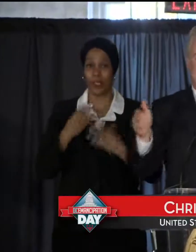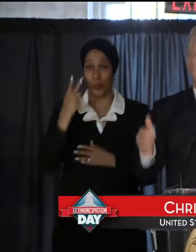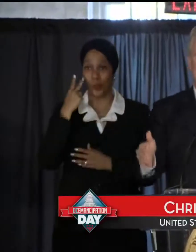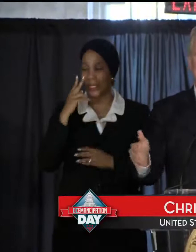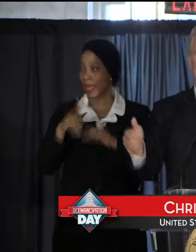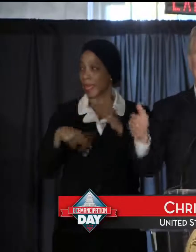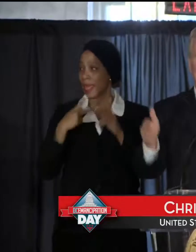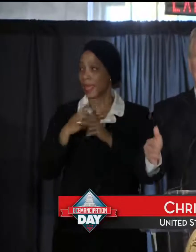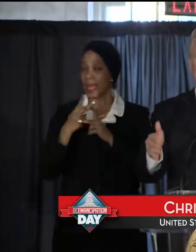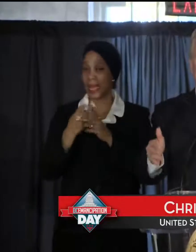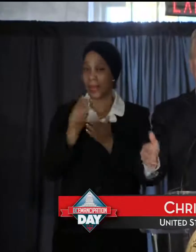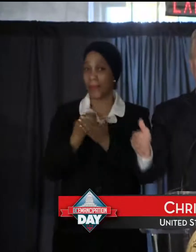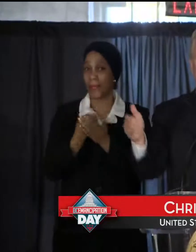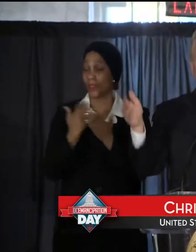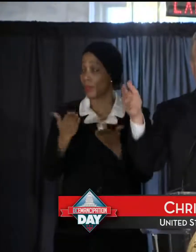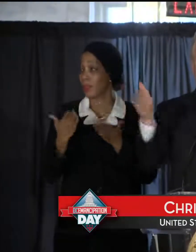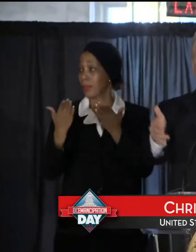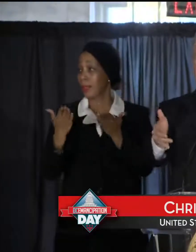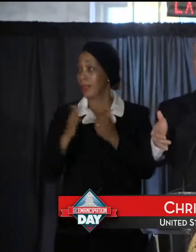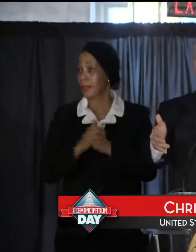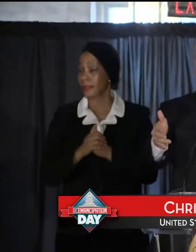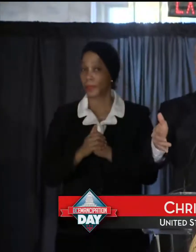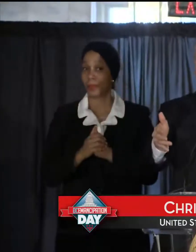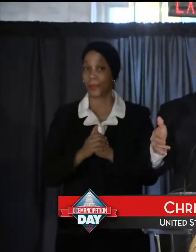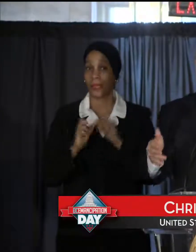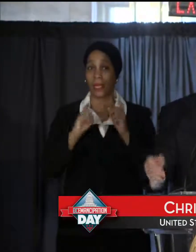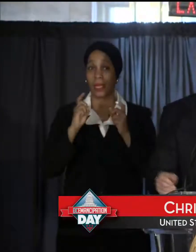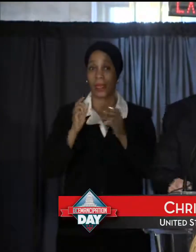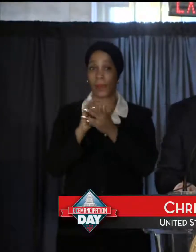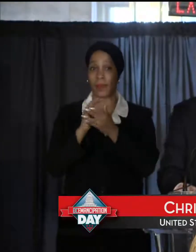OF BUDGET THAT YOU SUBMITTED. SO LET'S GIVE THE MAYOR A BIG ROUND OF APPLAUSE.